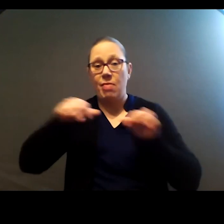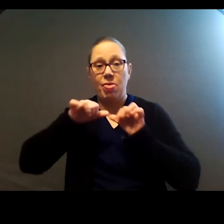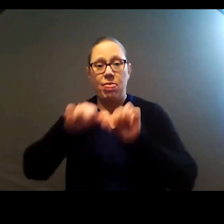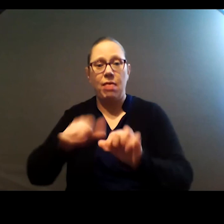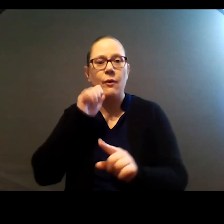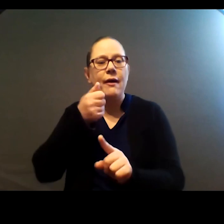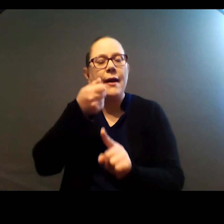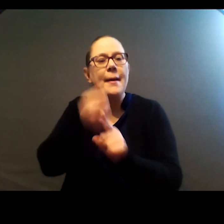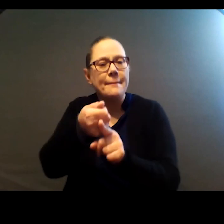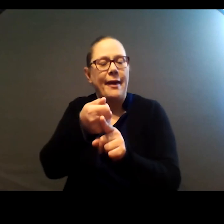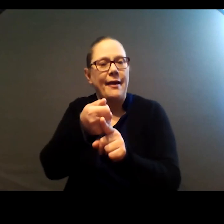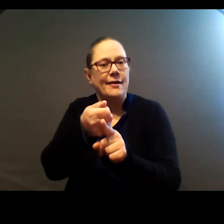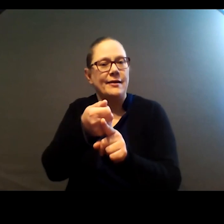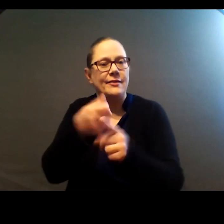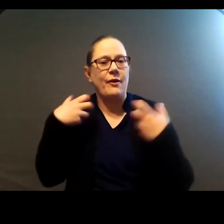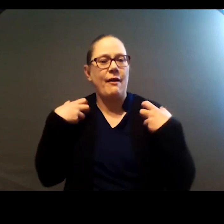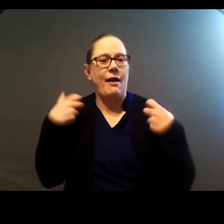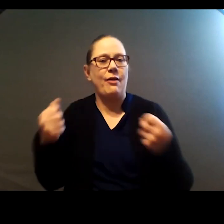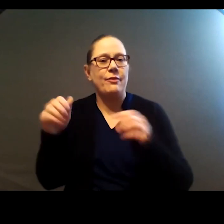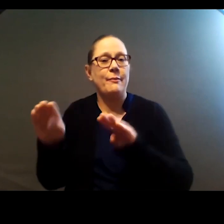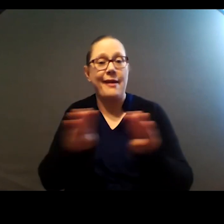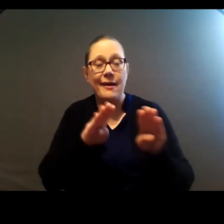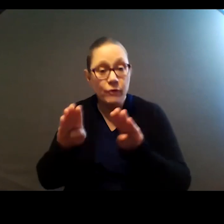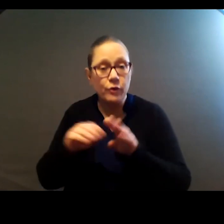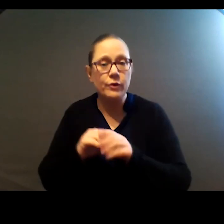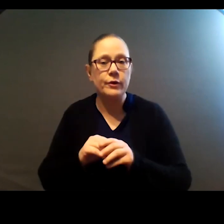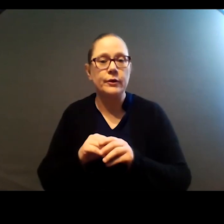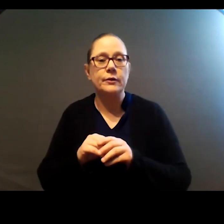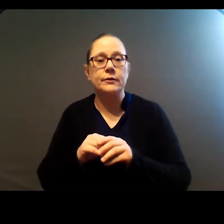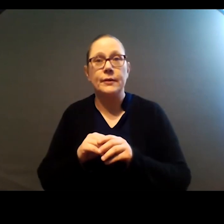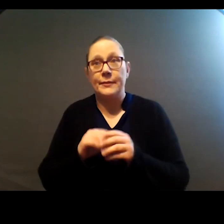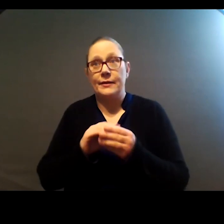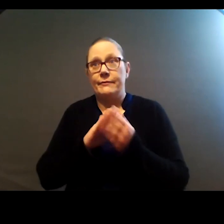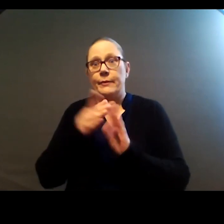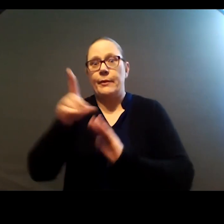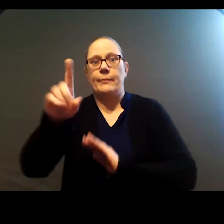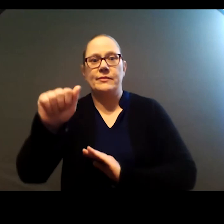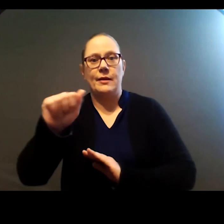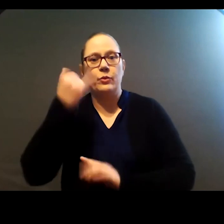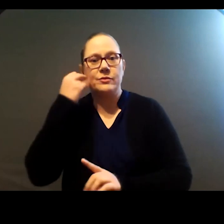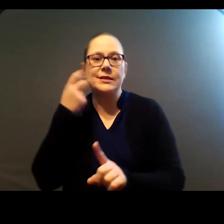related Behavior even after someone is disabled we can see an impact on health related behavior,